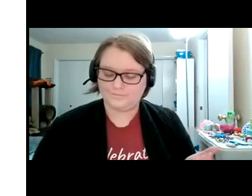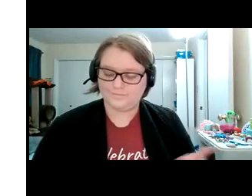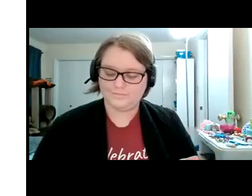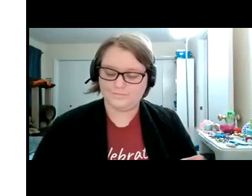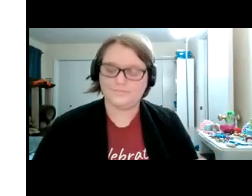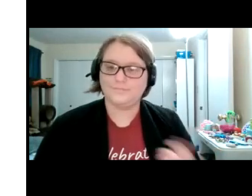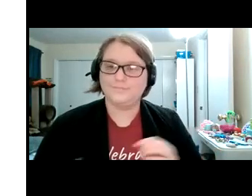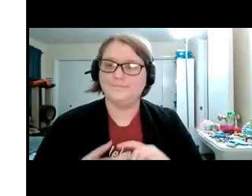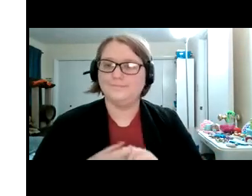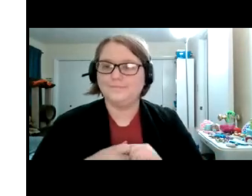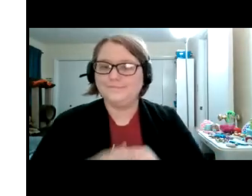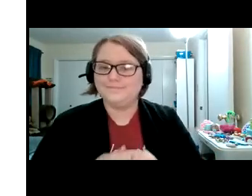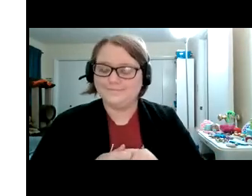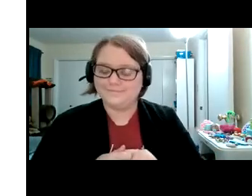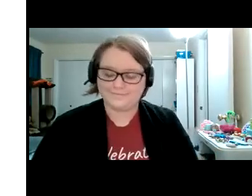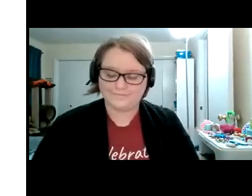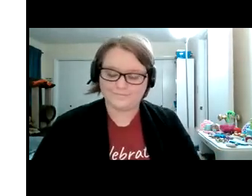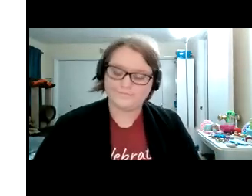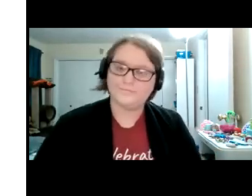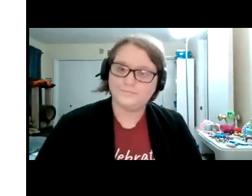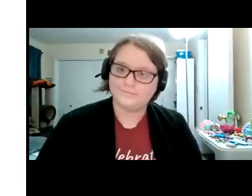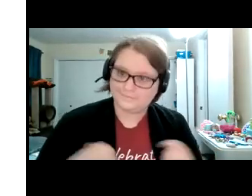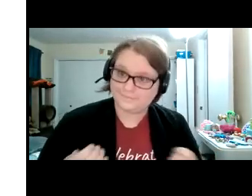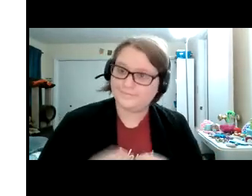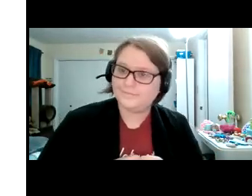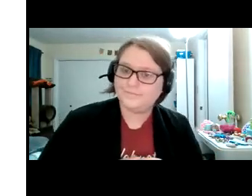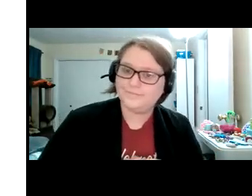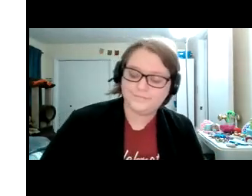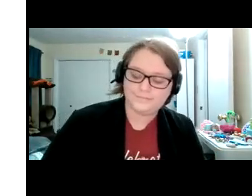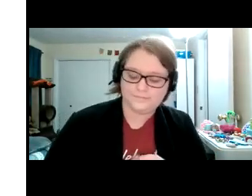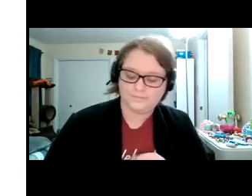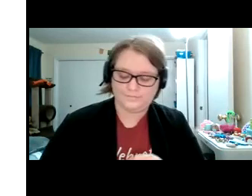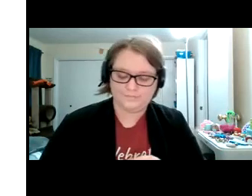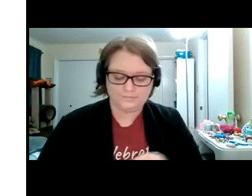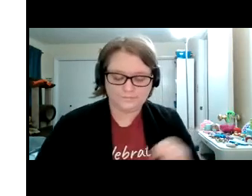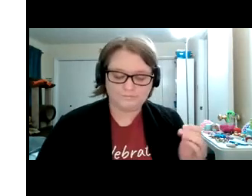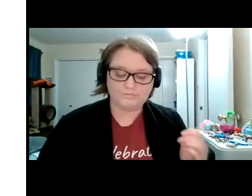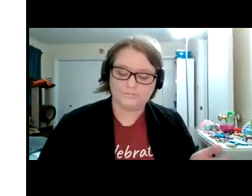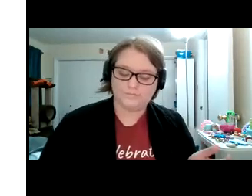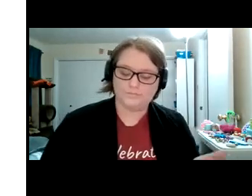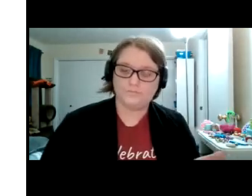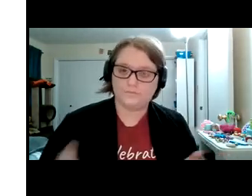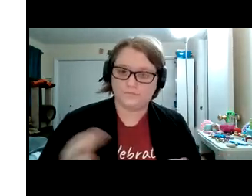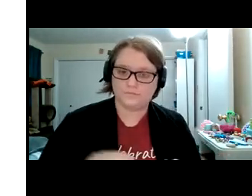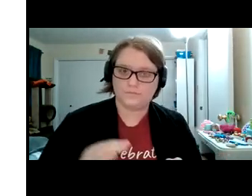meet together to make friends and improve our communication skills. We've been meeting virtually